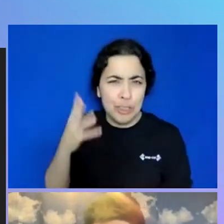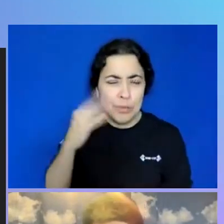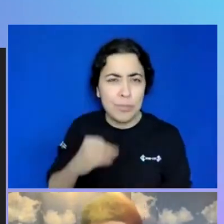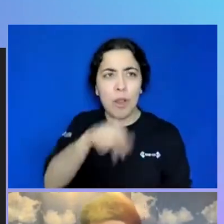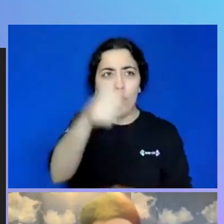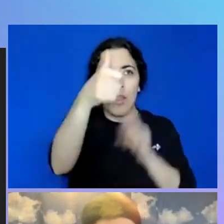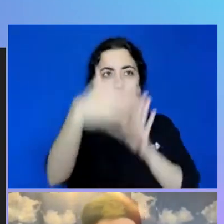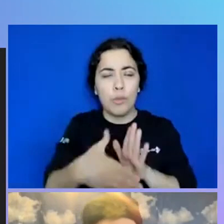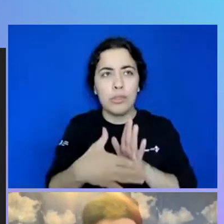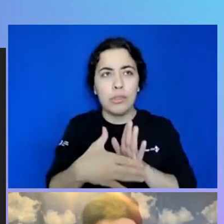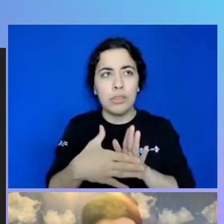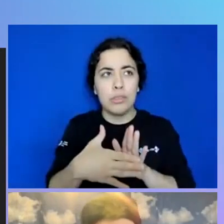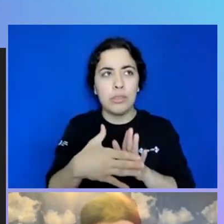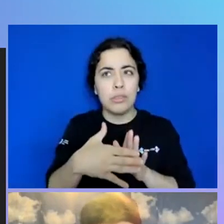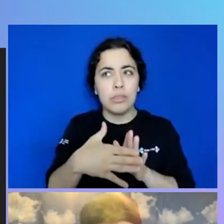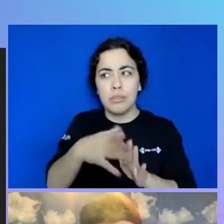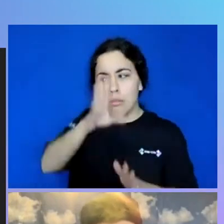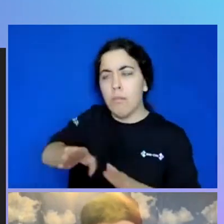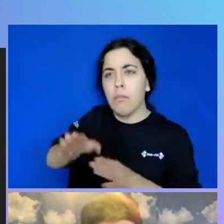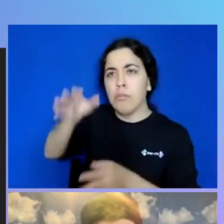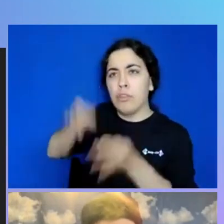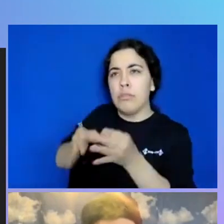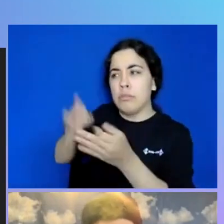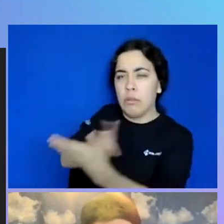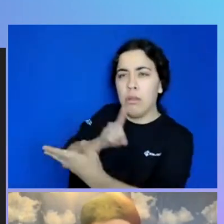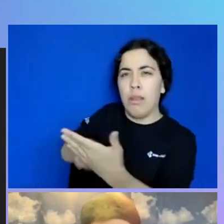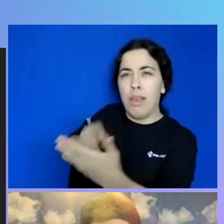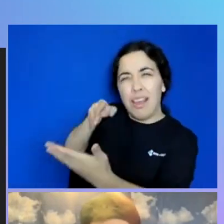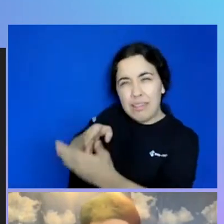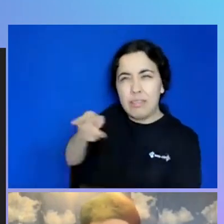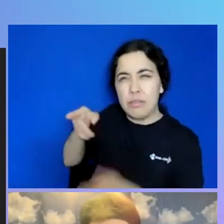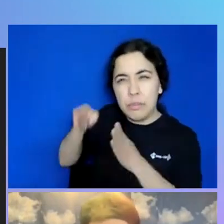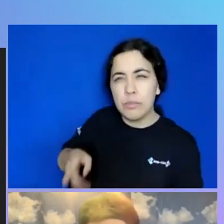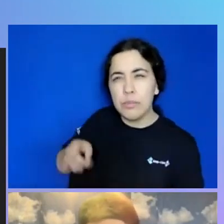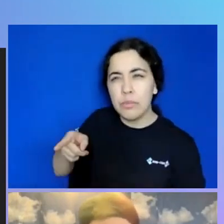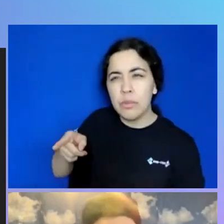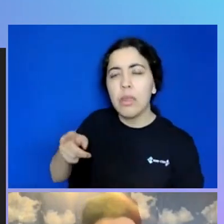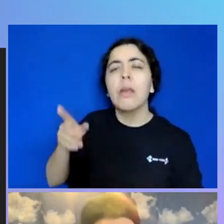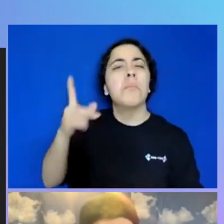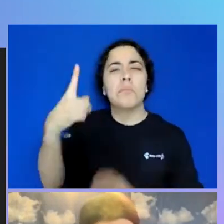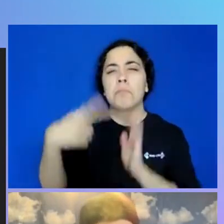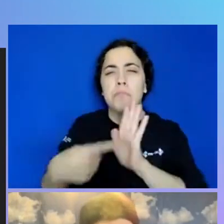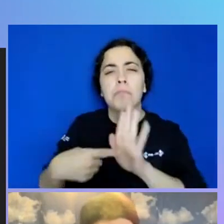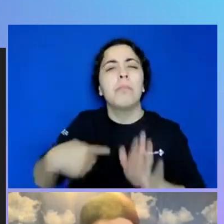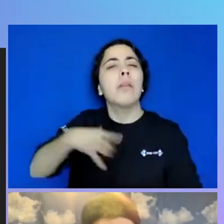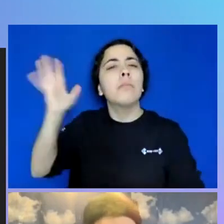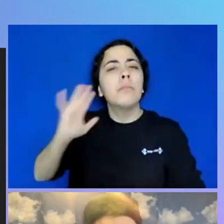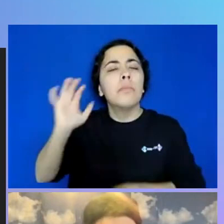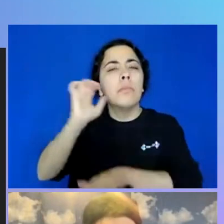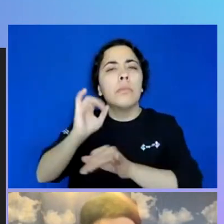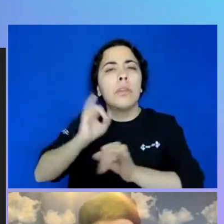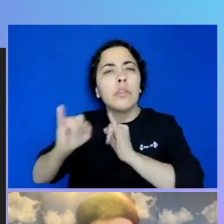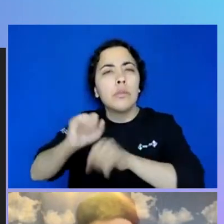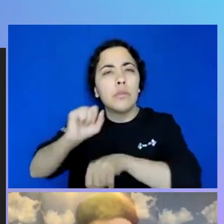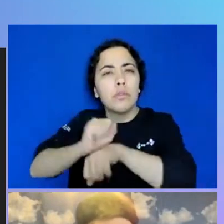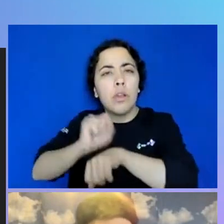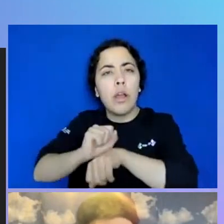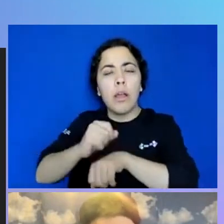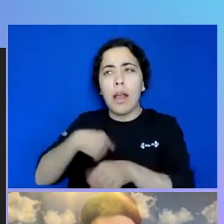for a job once, and I was talking about accessibility and